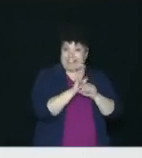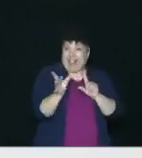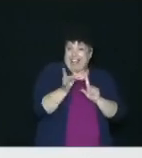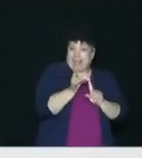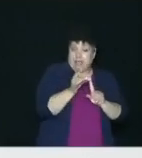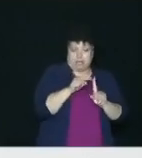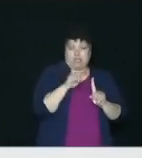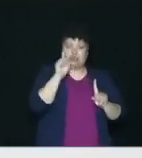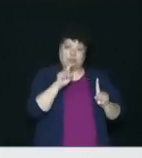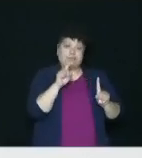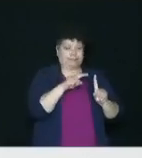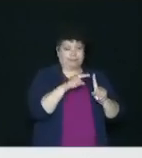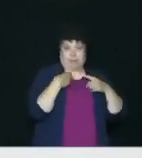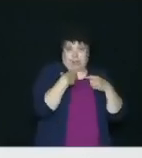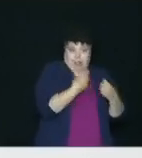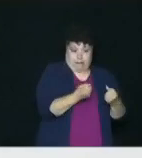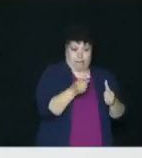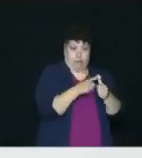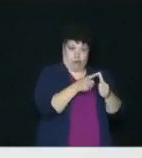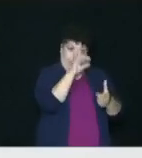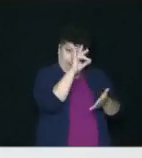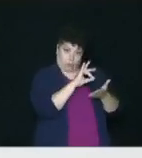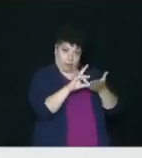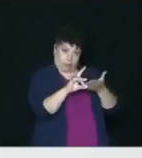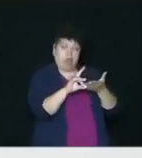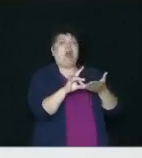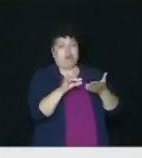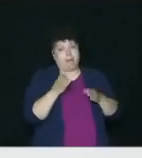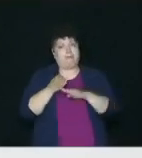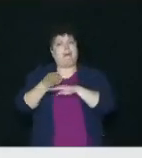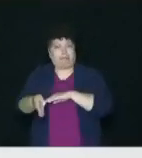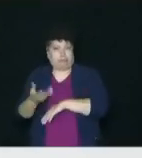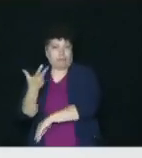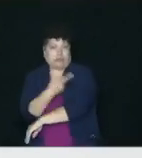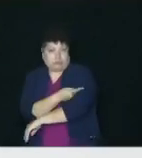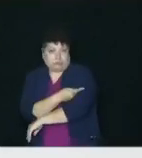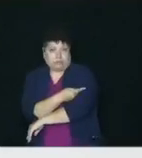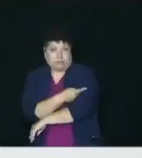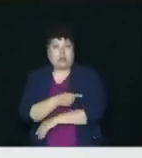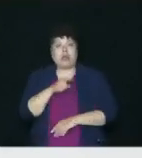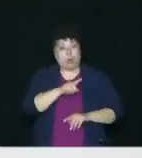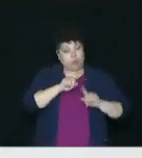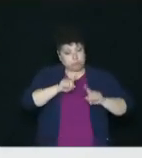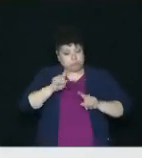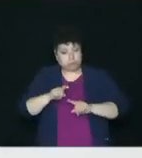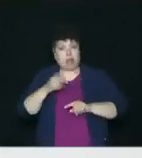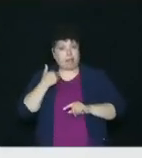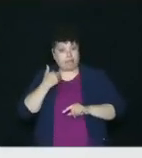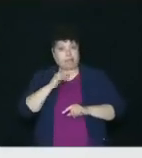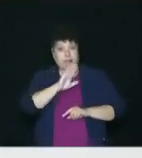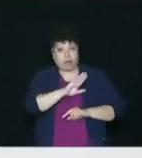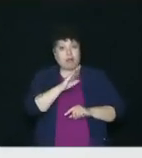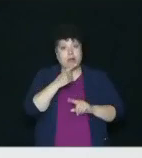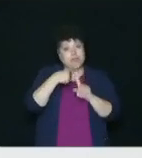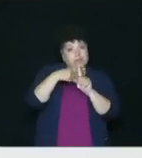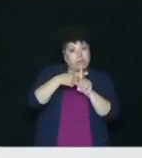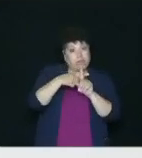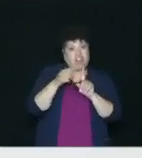FOR CHILDREN UNDER FIVE YEARS OF AGE WHO HAVE ALREADY HAD COVID-19, NACI SUGGEST WAITING